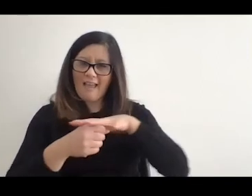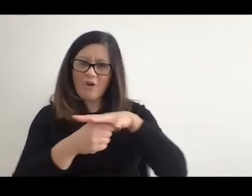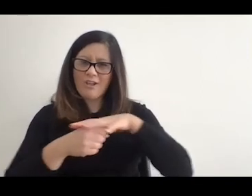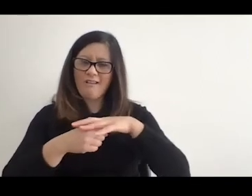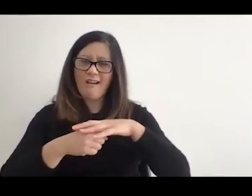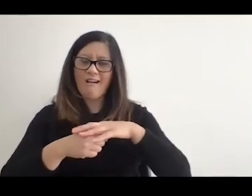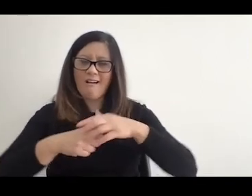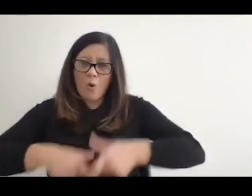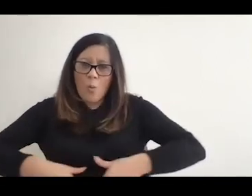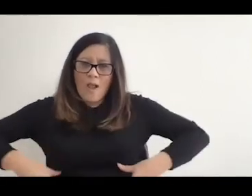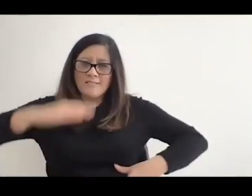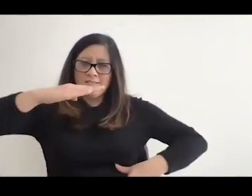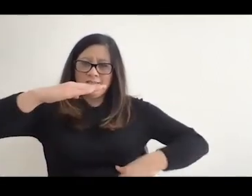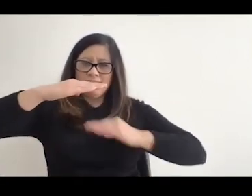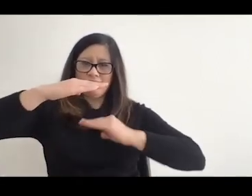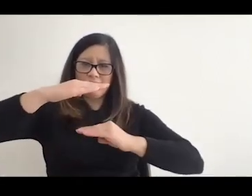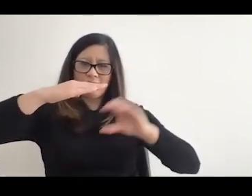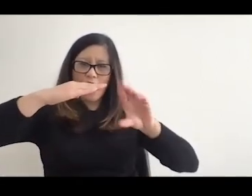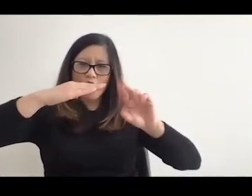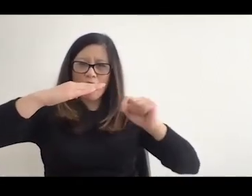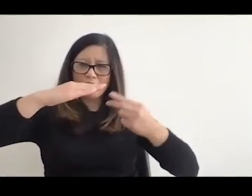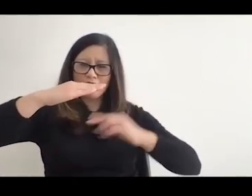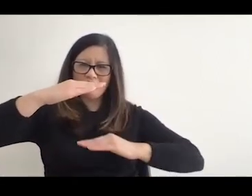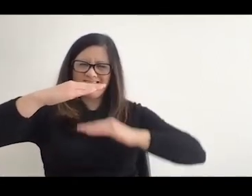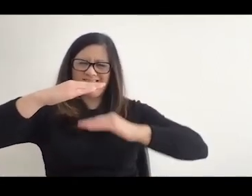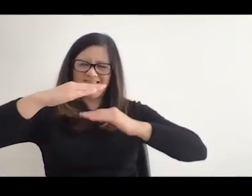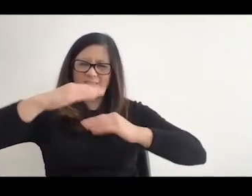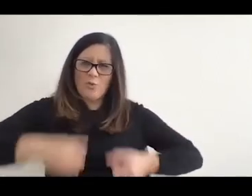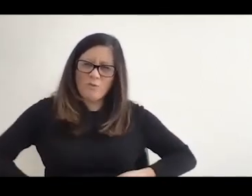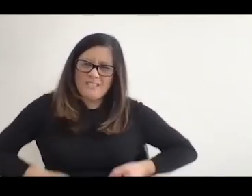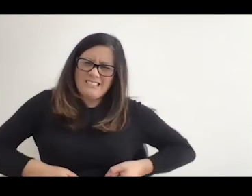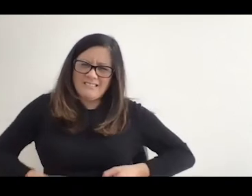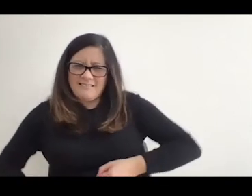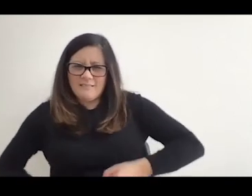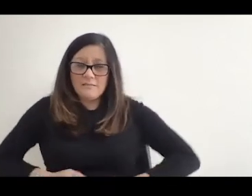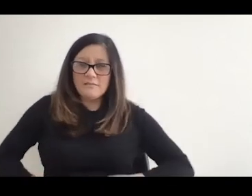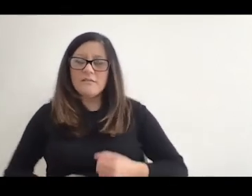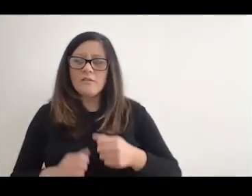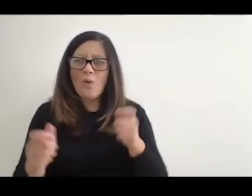because it was designed like I said for standing, maybe it's too short so you had to pull